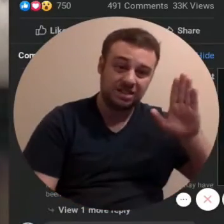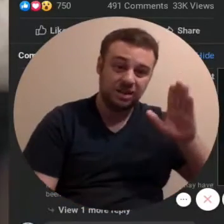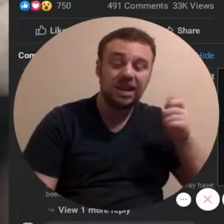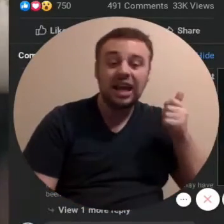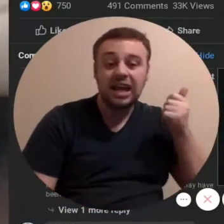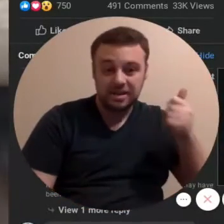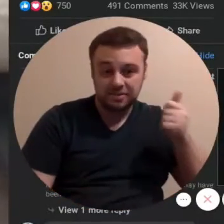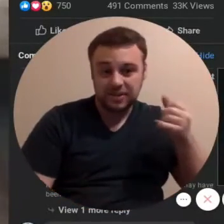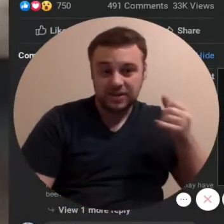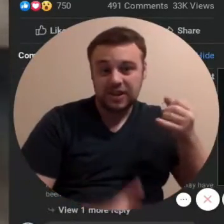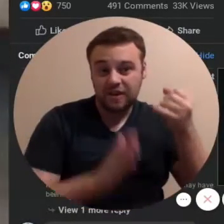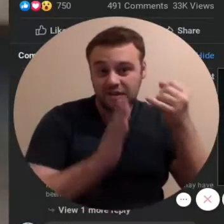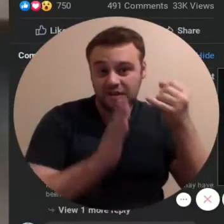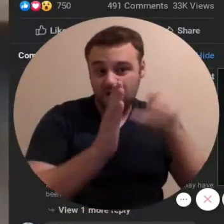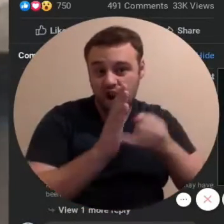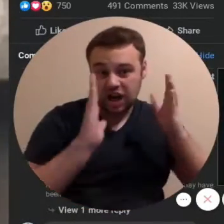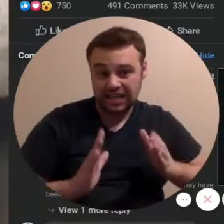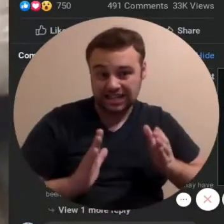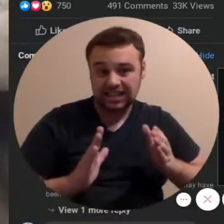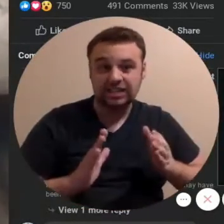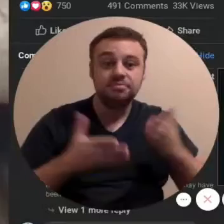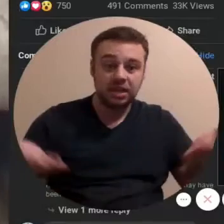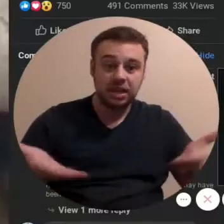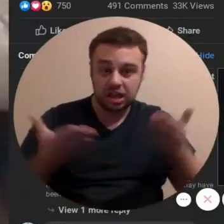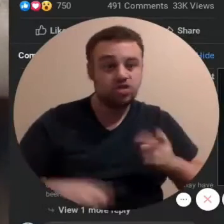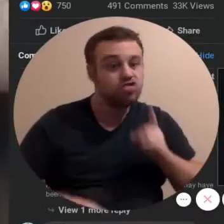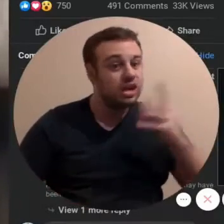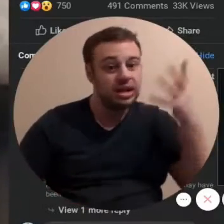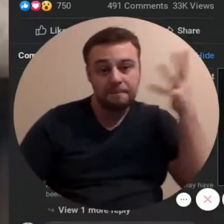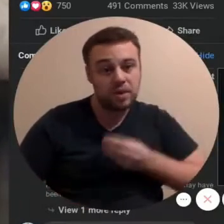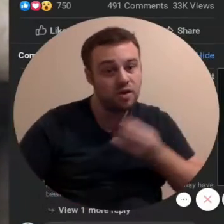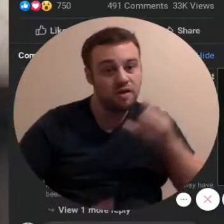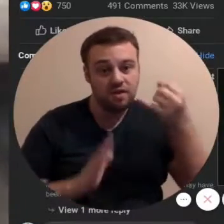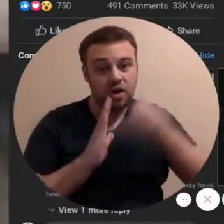original drawings of a lot of our animals. And he has one of Pedro, so if